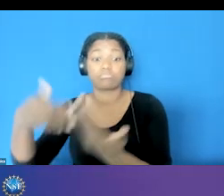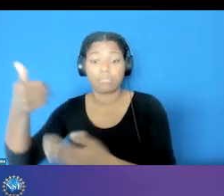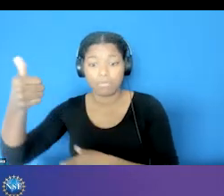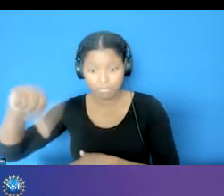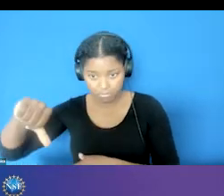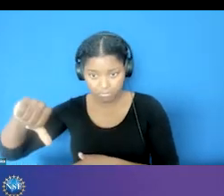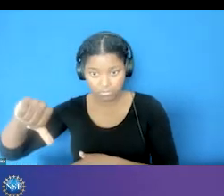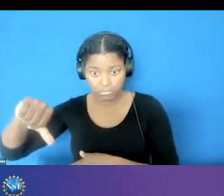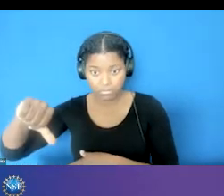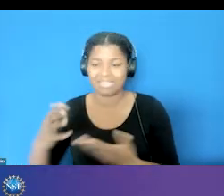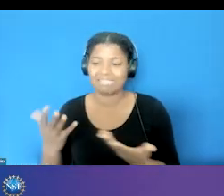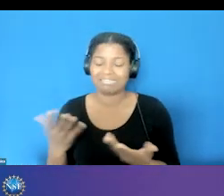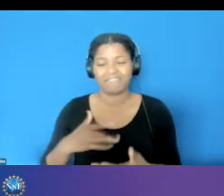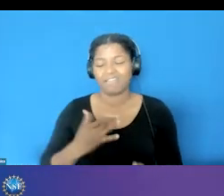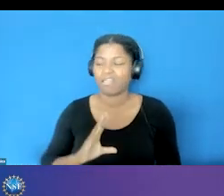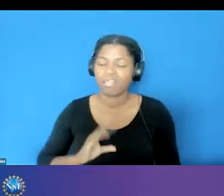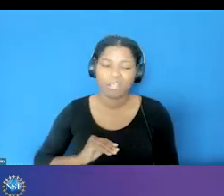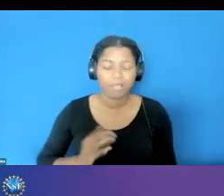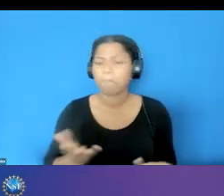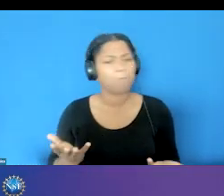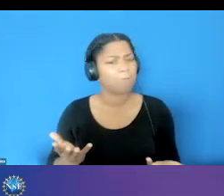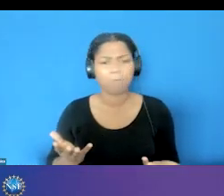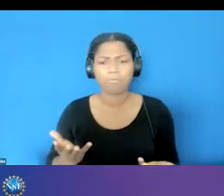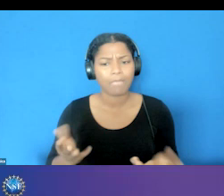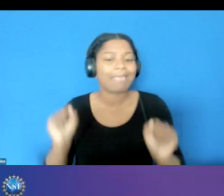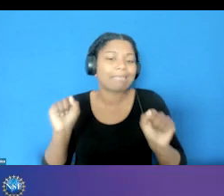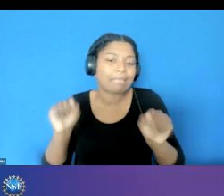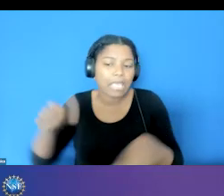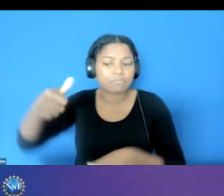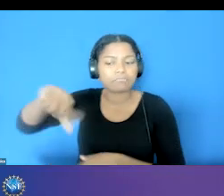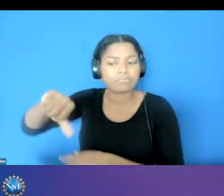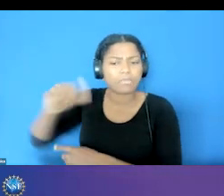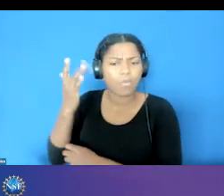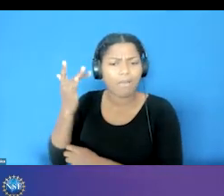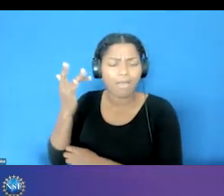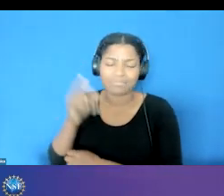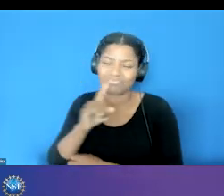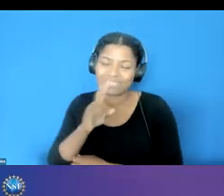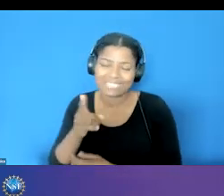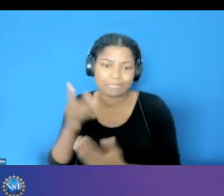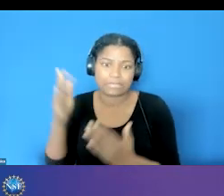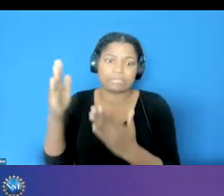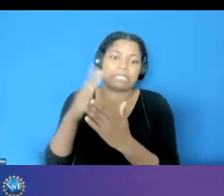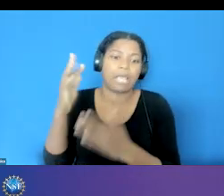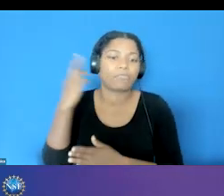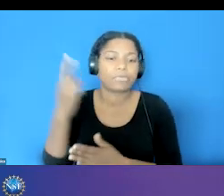once it's gotten to DGA, is declined. Your institution can be declined for various reasons, with the most common being